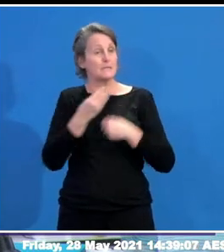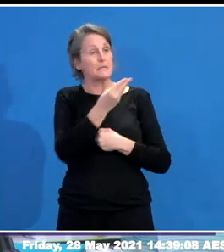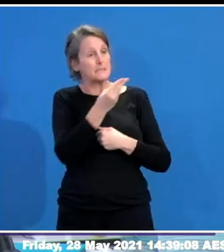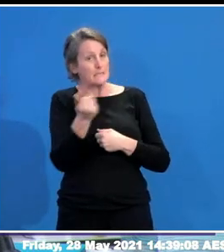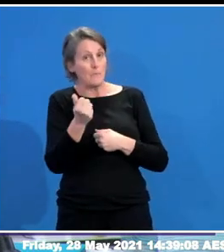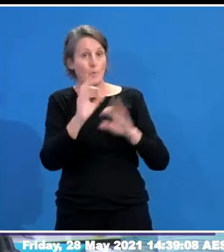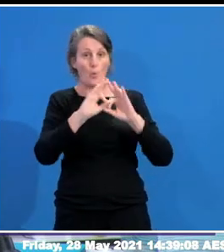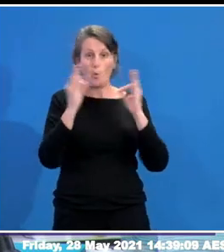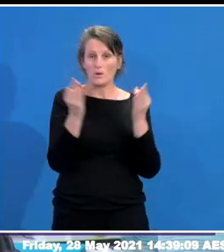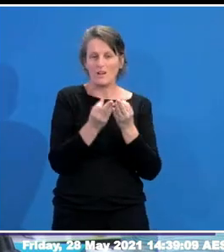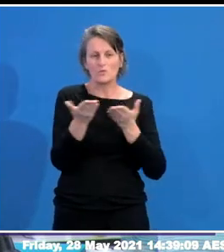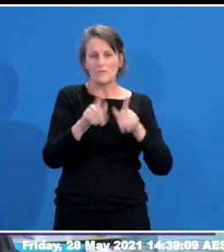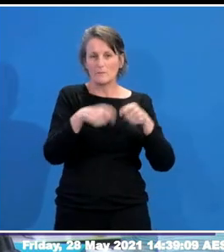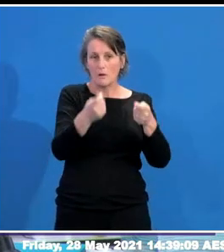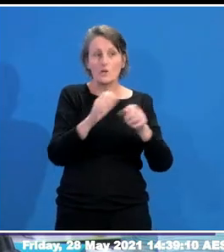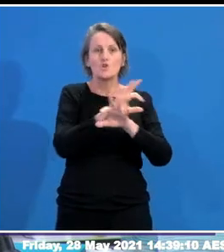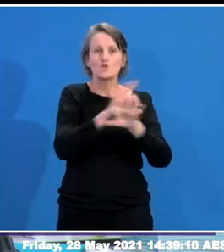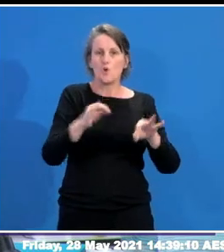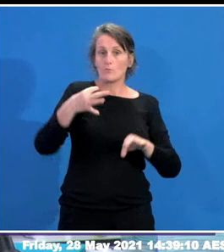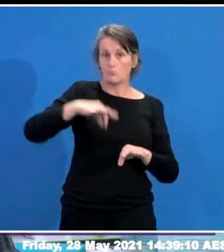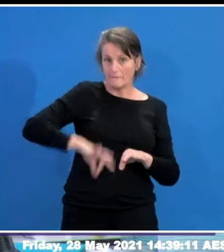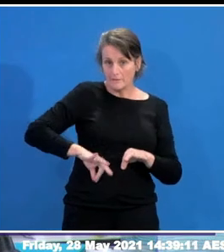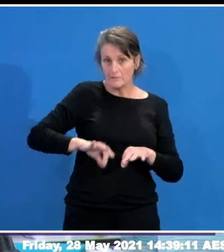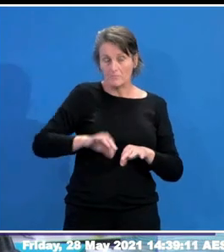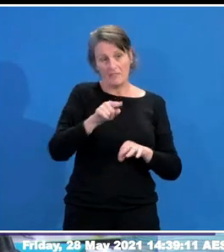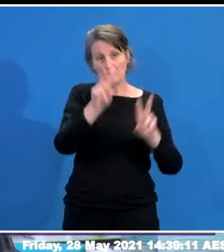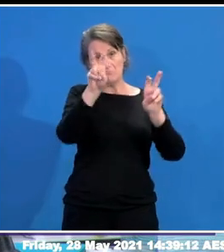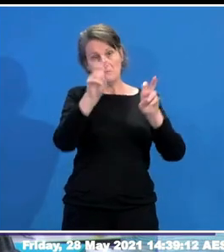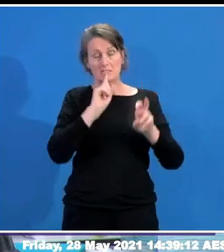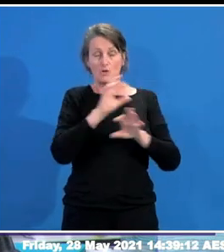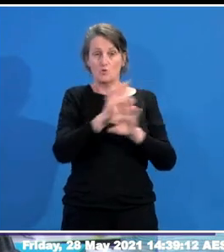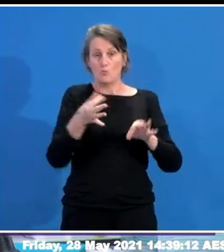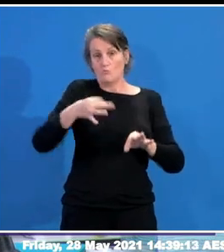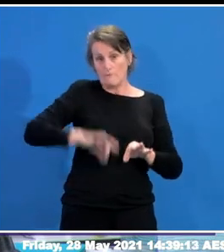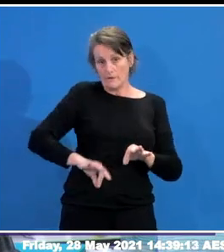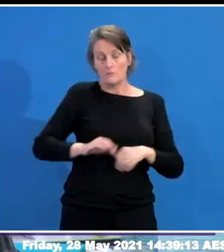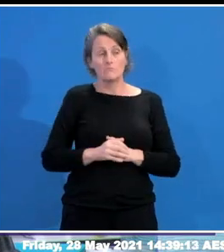that are non-profit or at least that is their constitution, there will be small